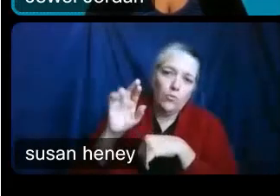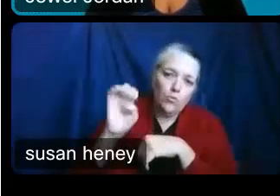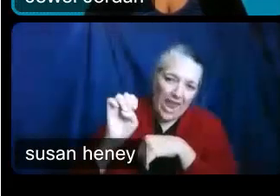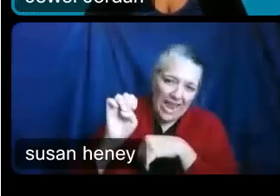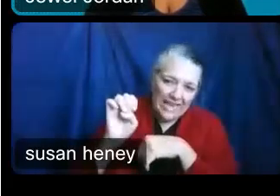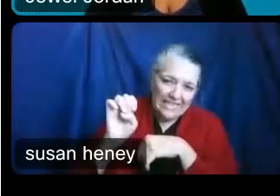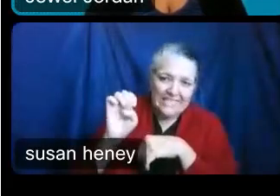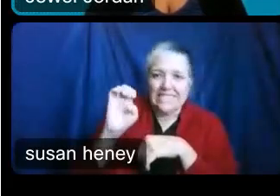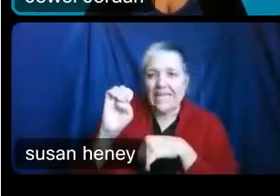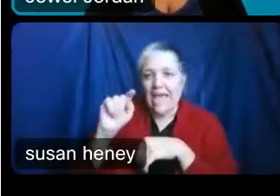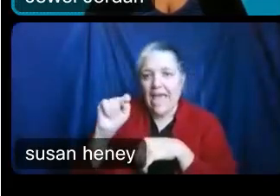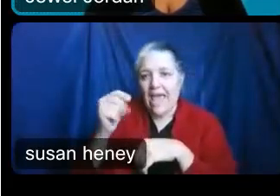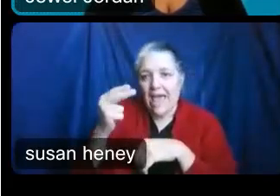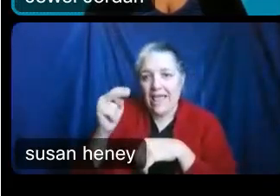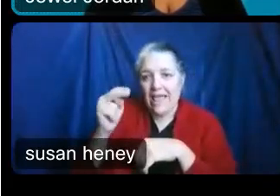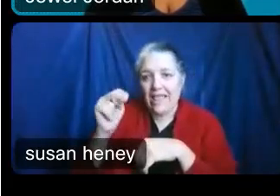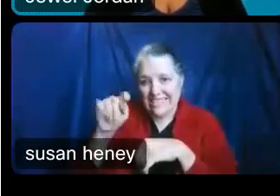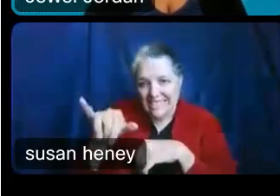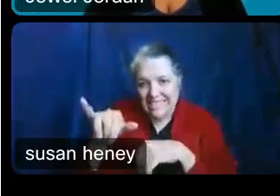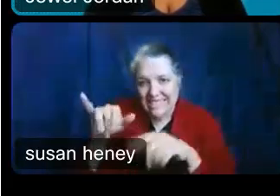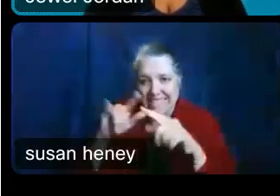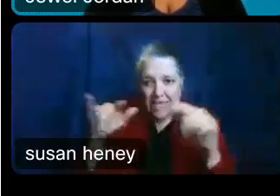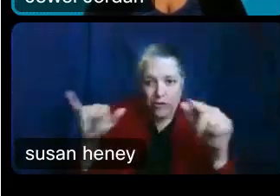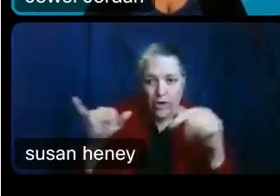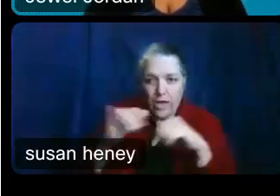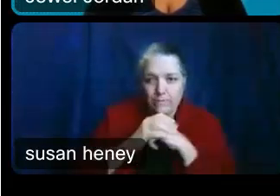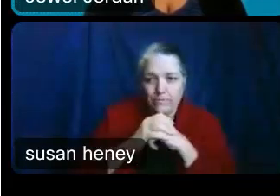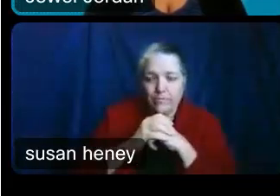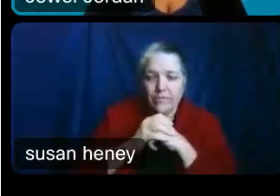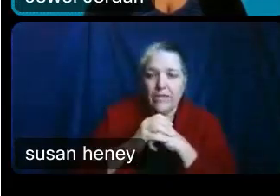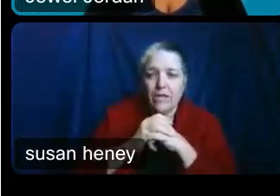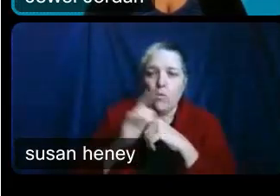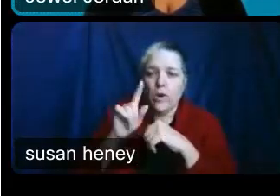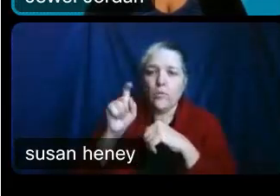looking for that documentation, we need to calculate 95% confidence intervals and have